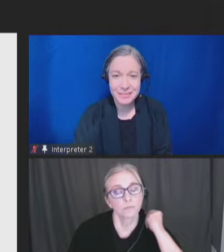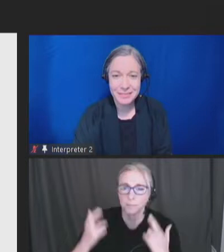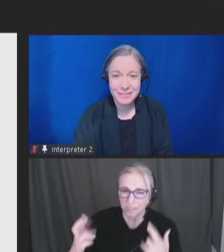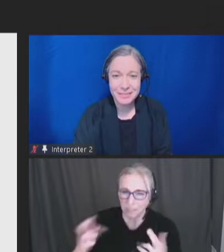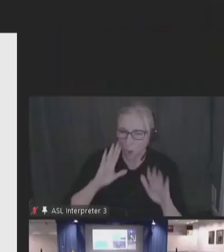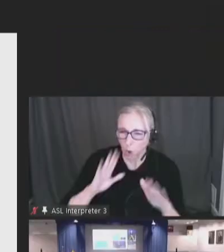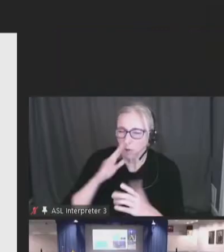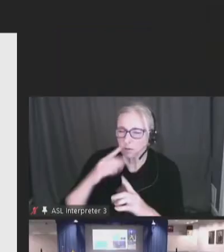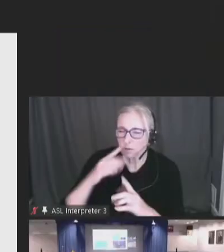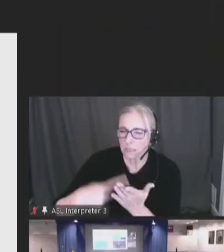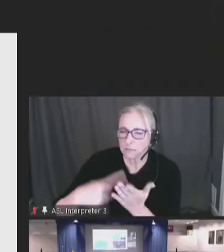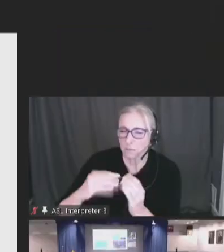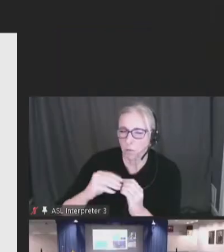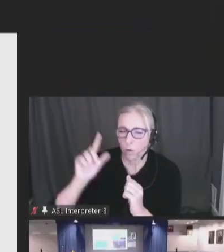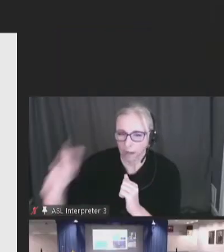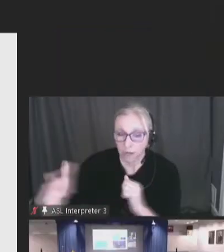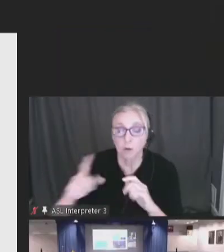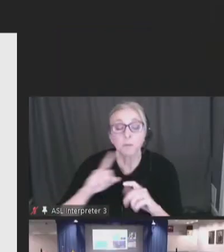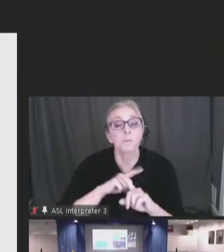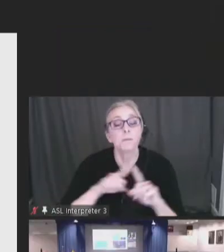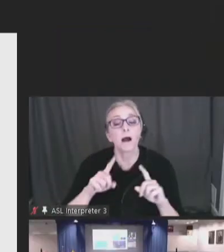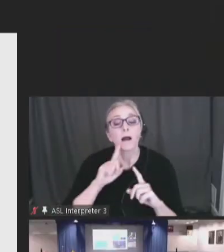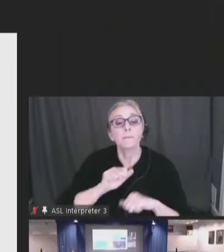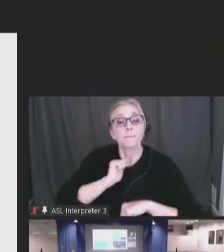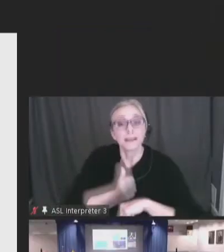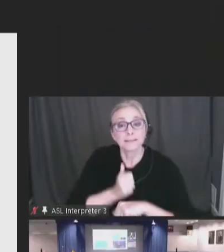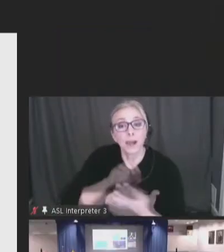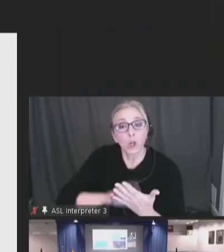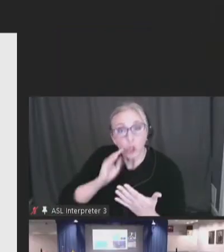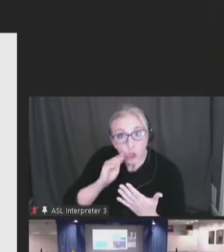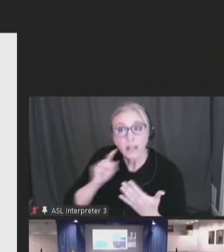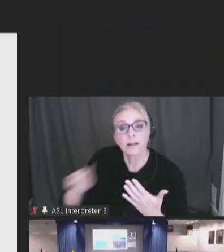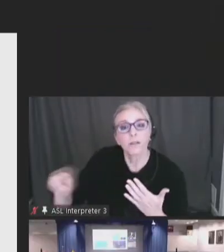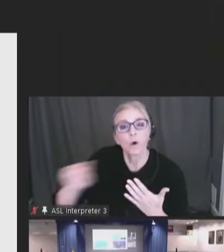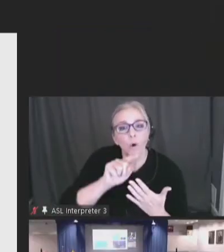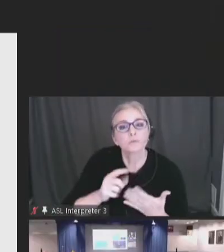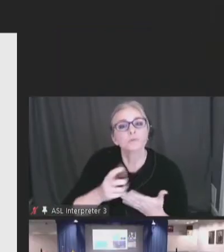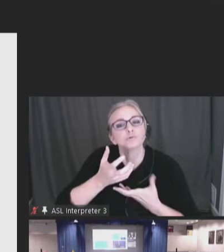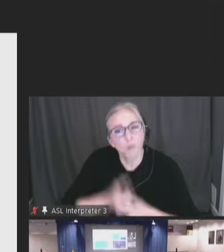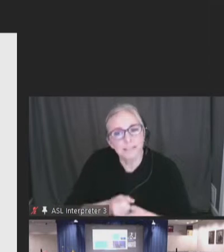a discussion. But, you know, based on learnings from our trusted messenger work, you heard that